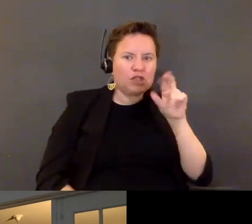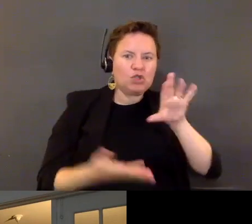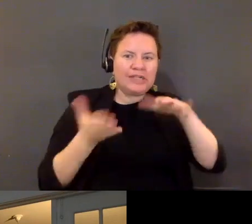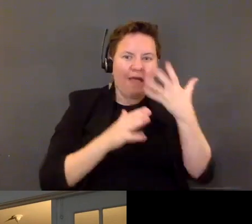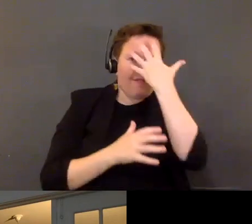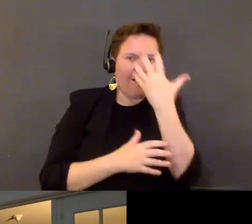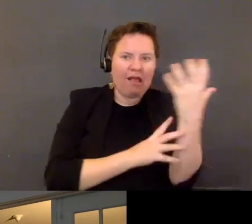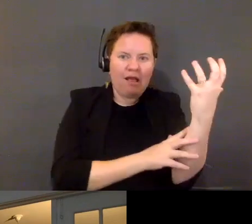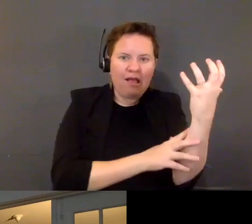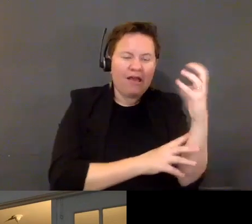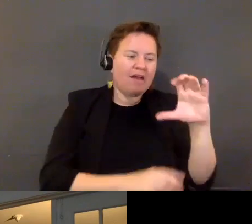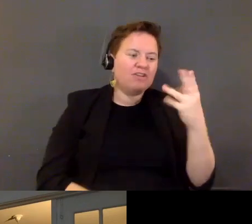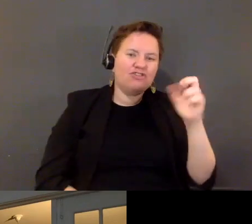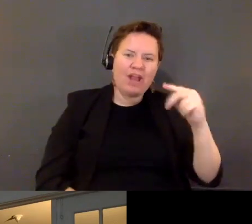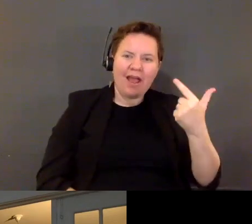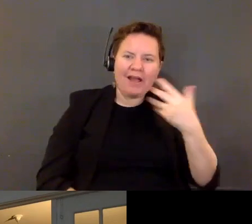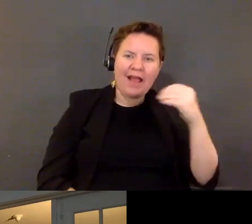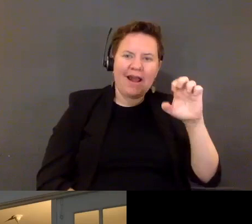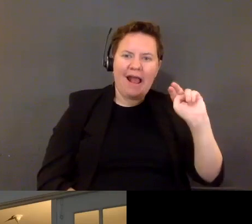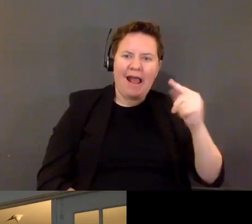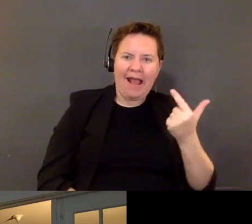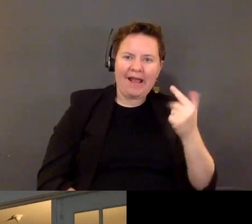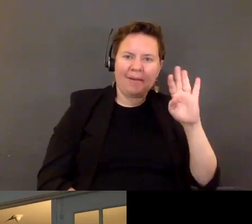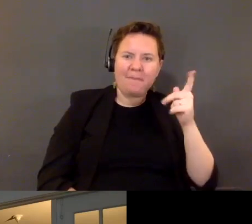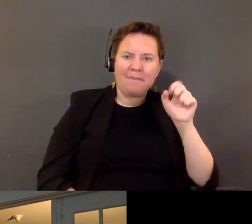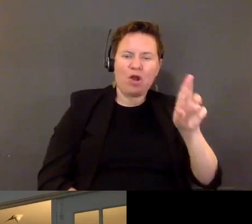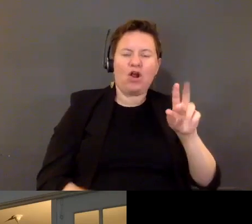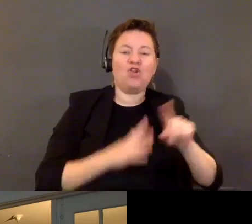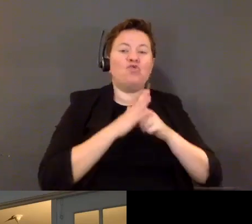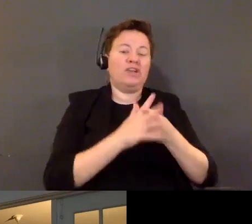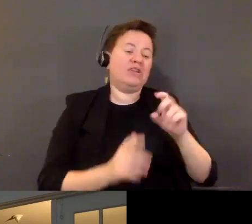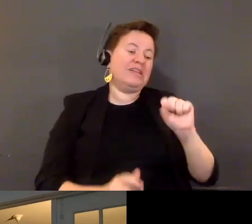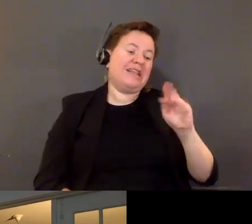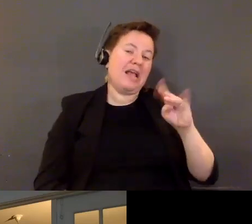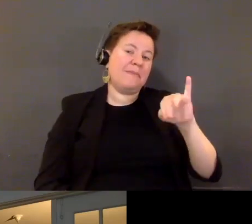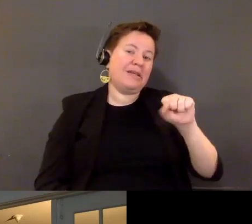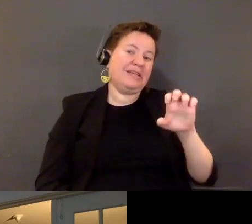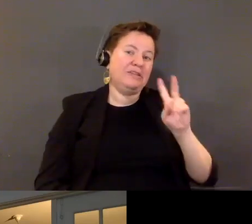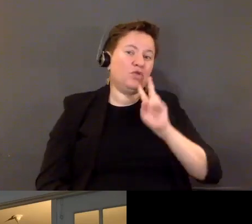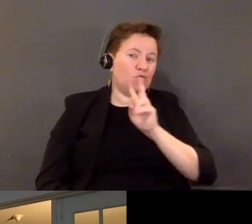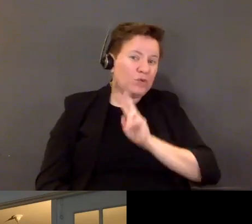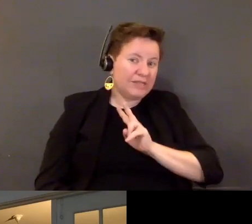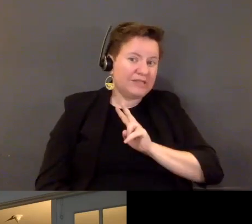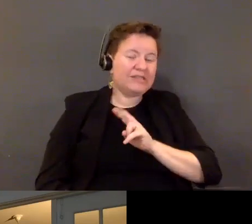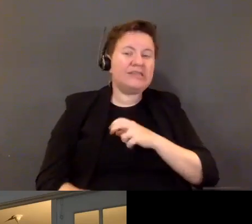and eng bunker the original siamese twins the skeletons of harry slack and of the so-called